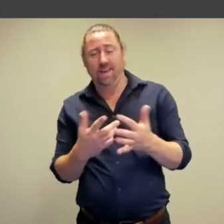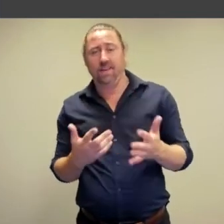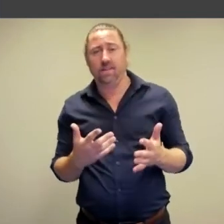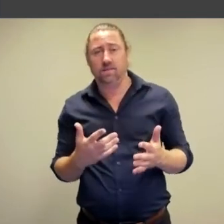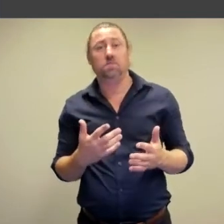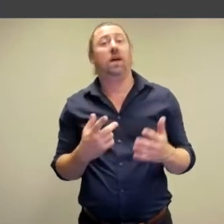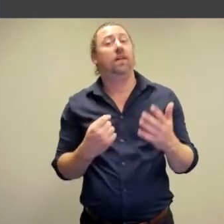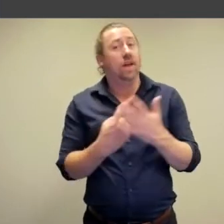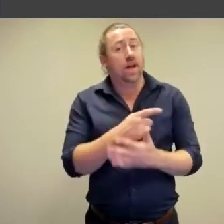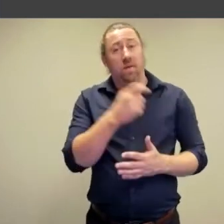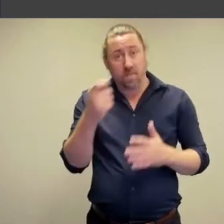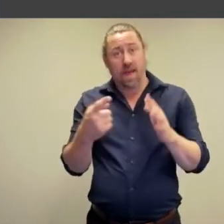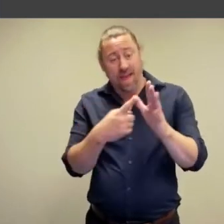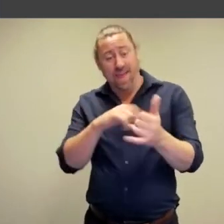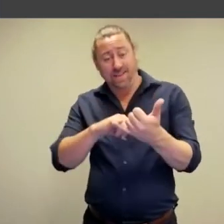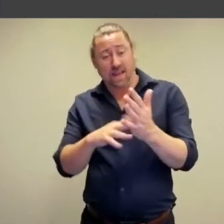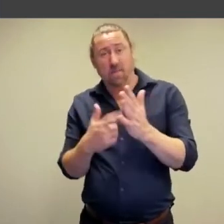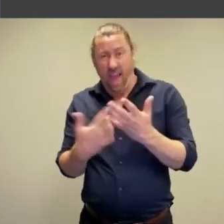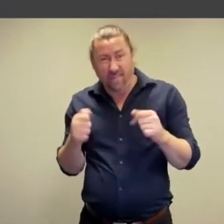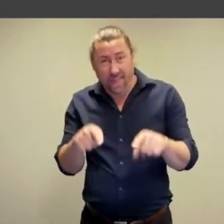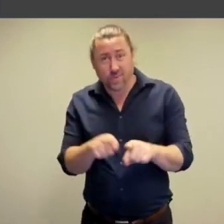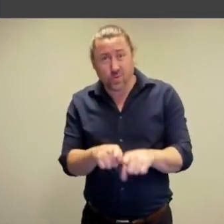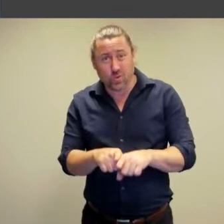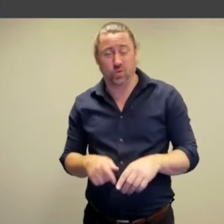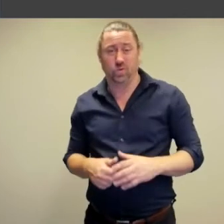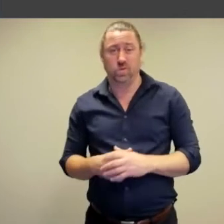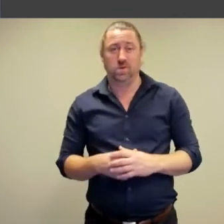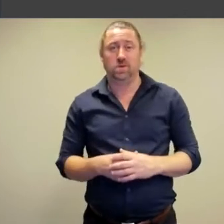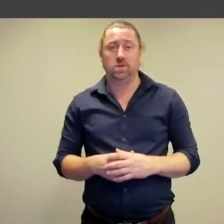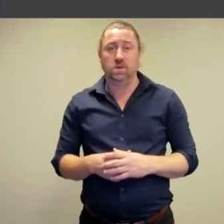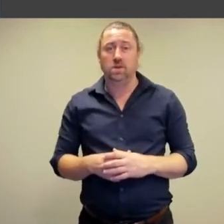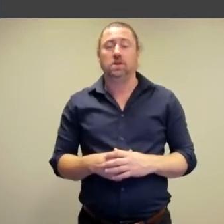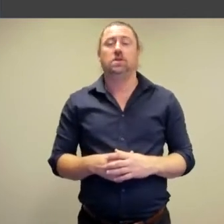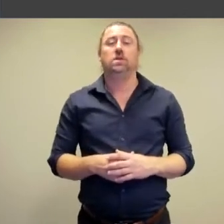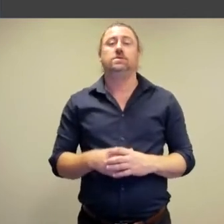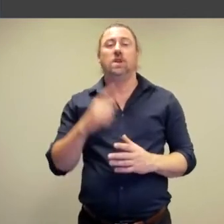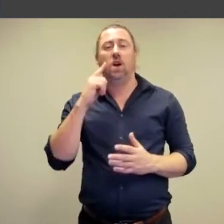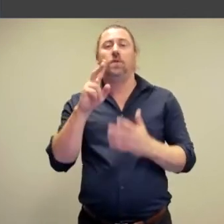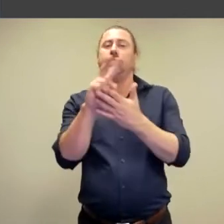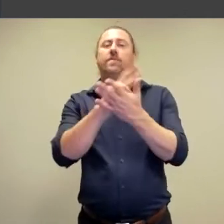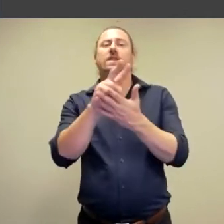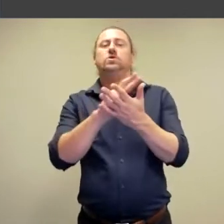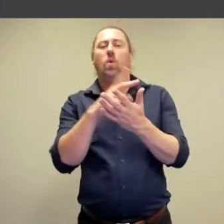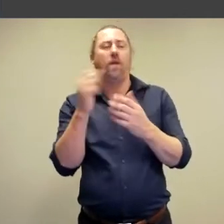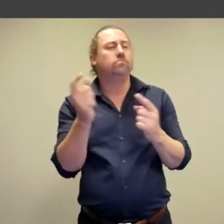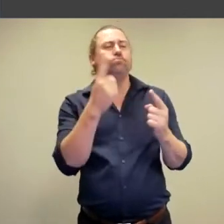in ASMR so